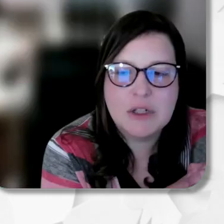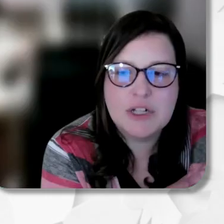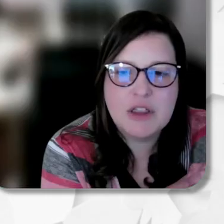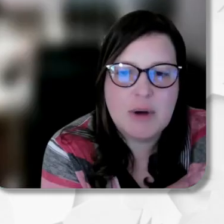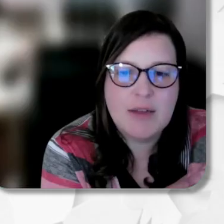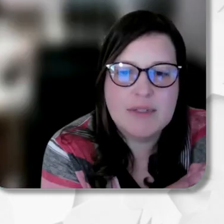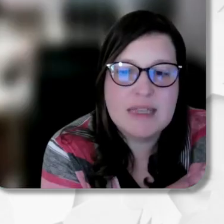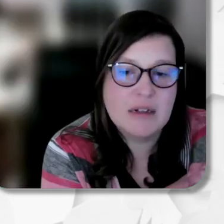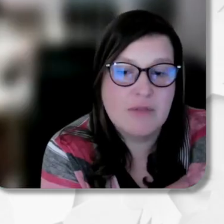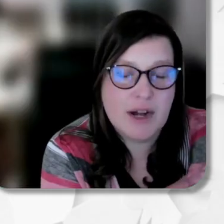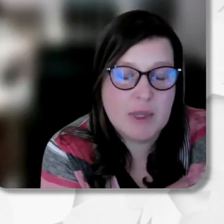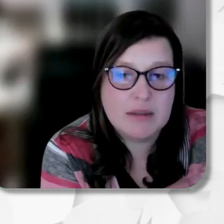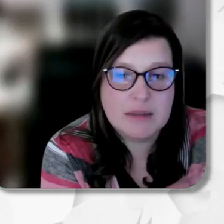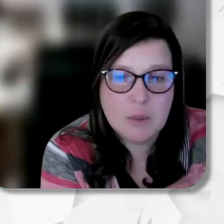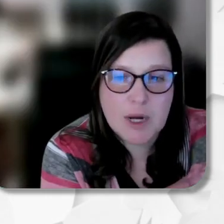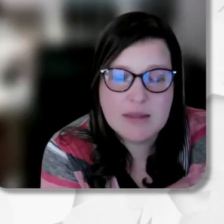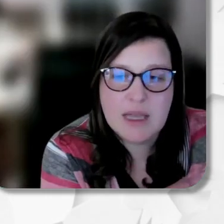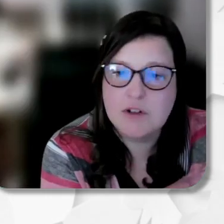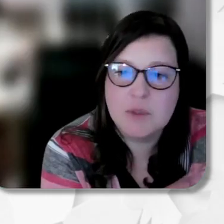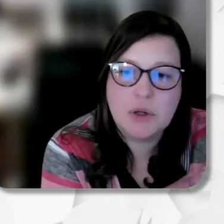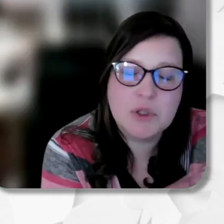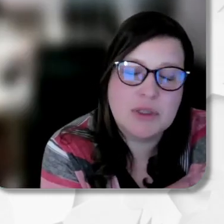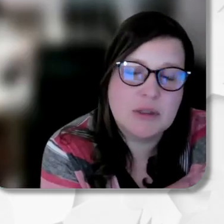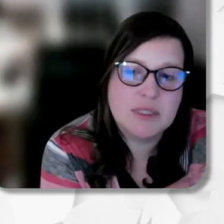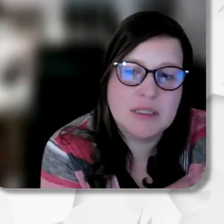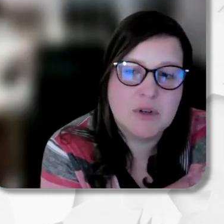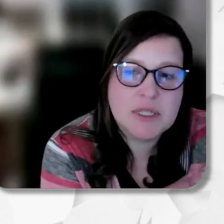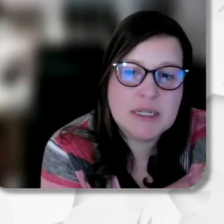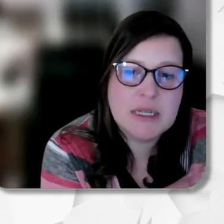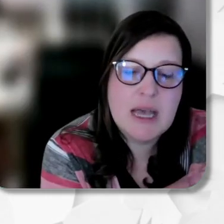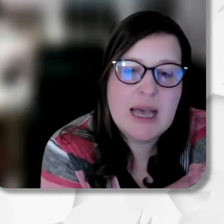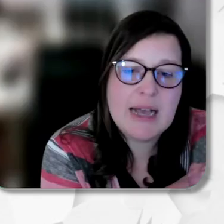learning thrives in an environment that celebrates and affirms cultural and linguistic diversity